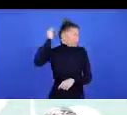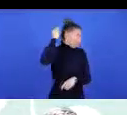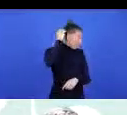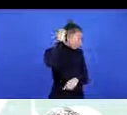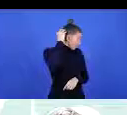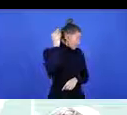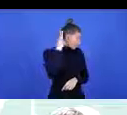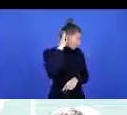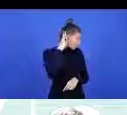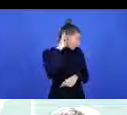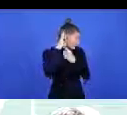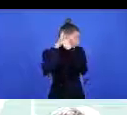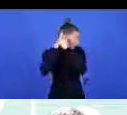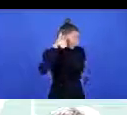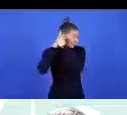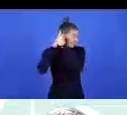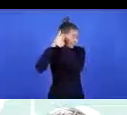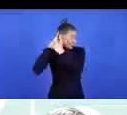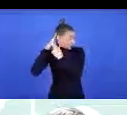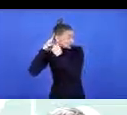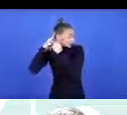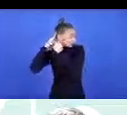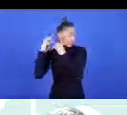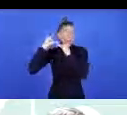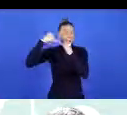located behind the ear, and the speech processor